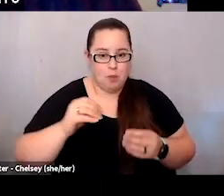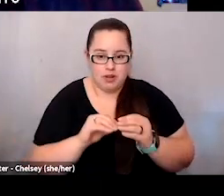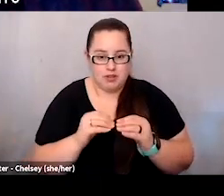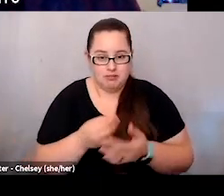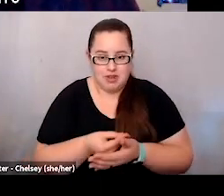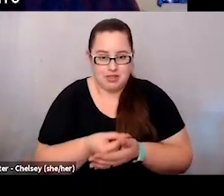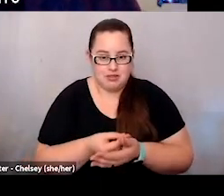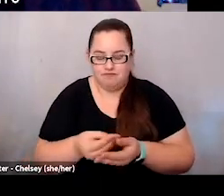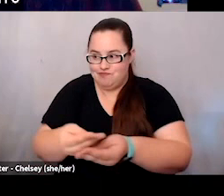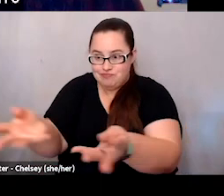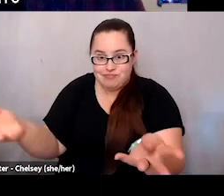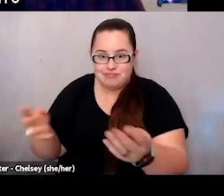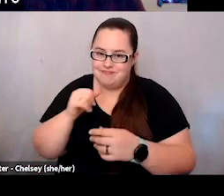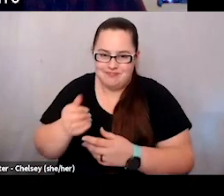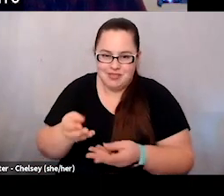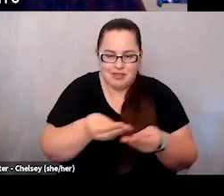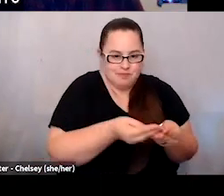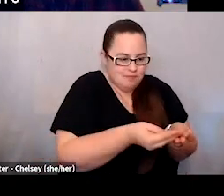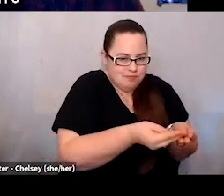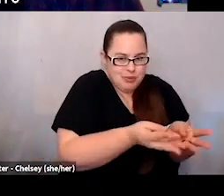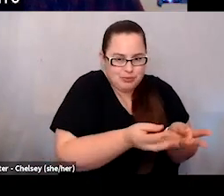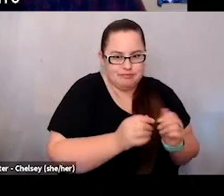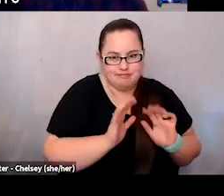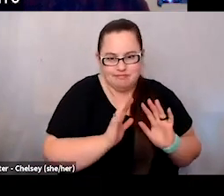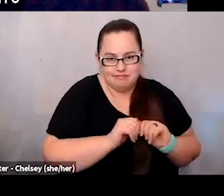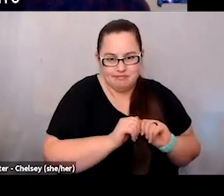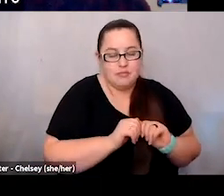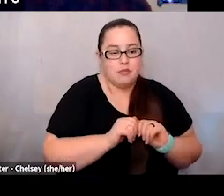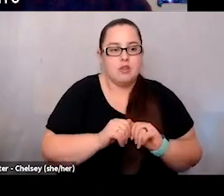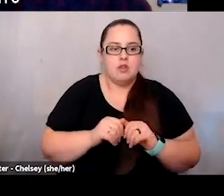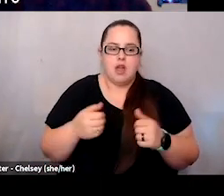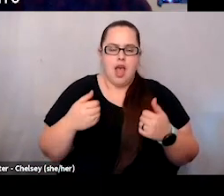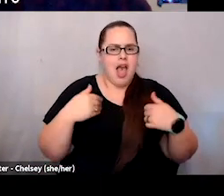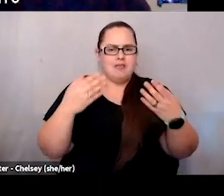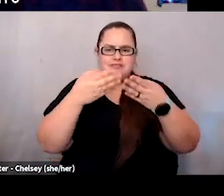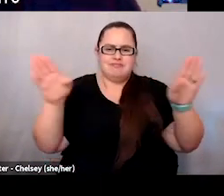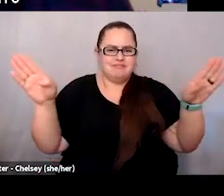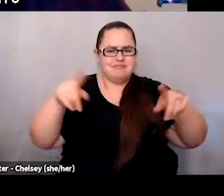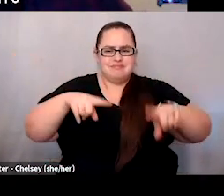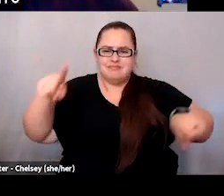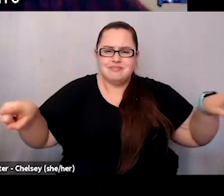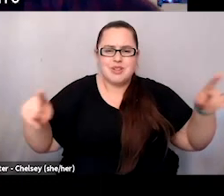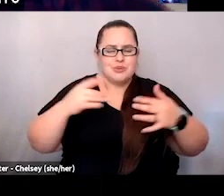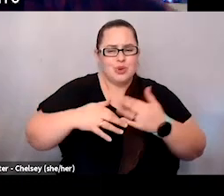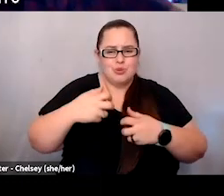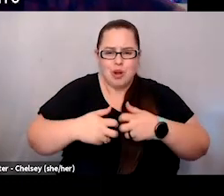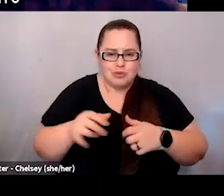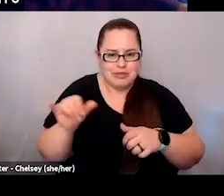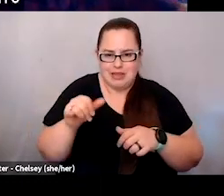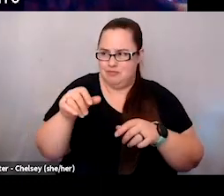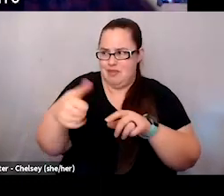vast majority of Native Americans do not benefit from casino money. We have a wide